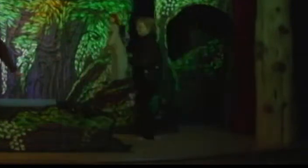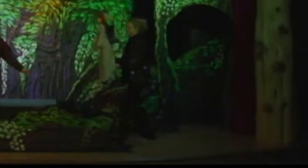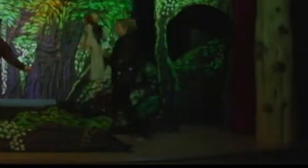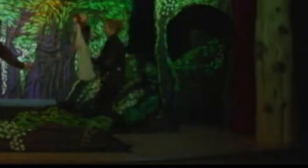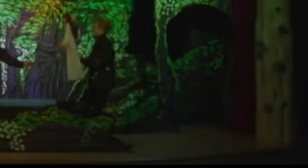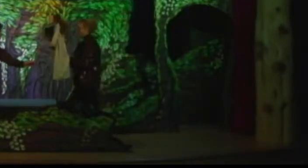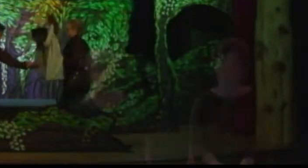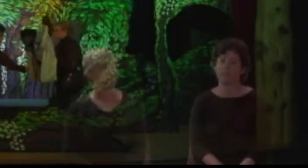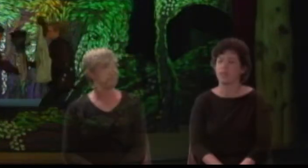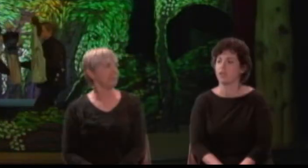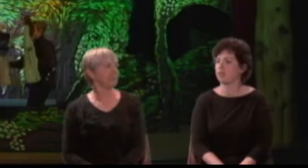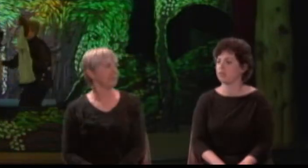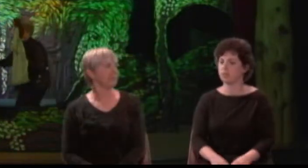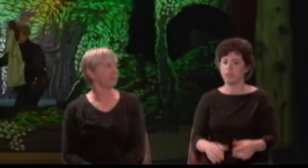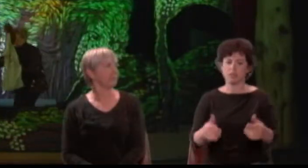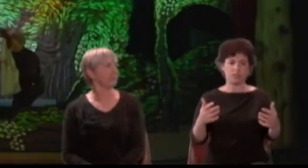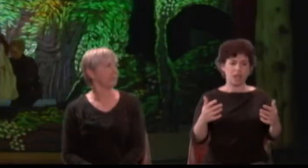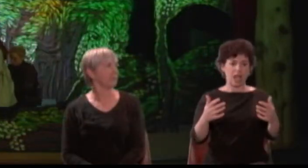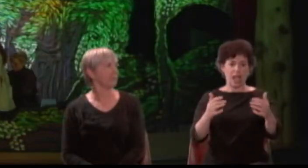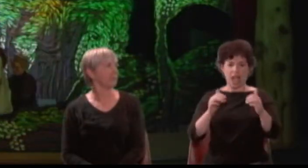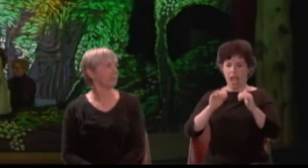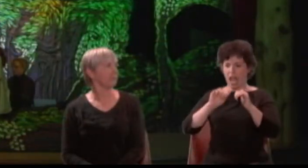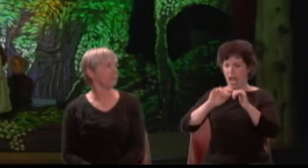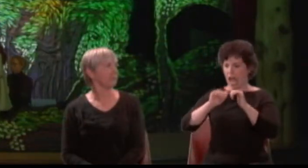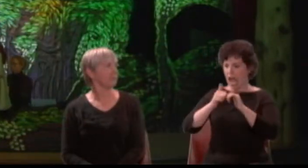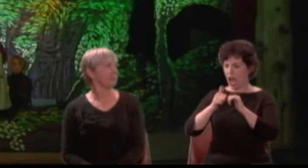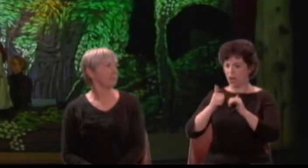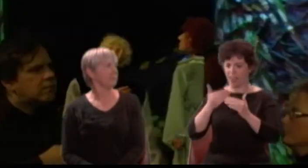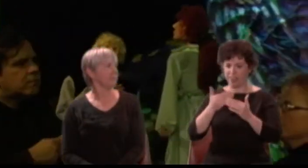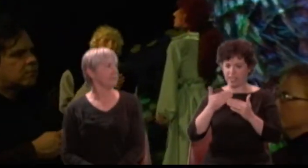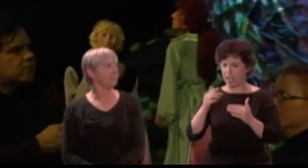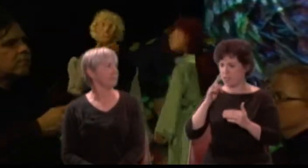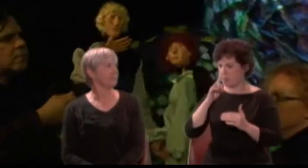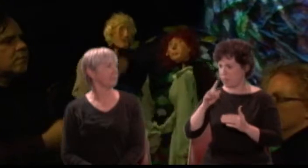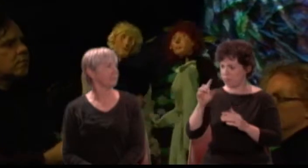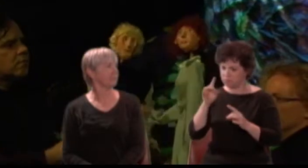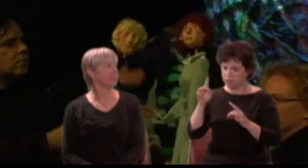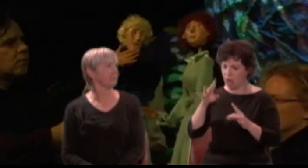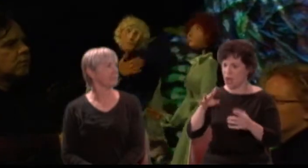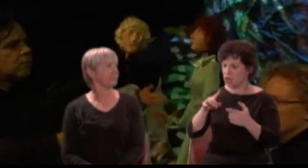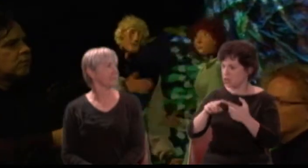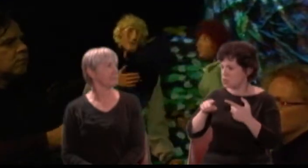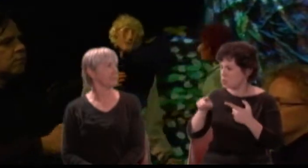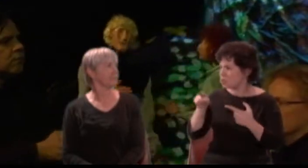Lysander: How can these things seem scorn to you, bearing the badge of faith, to prove them true?